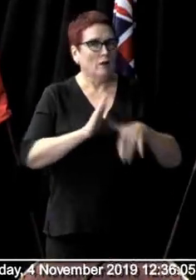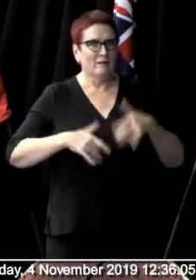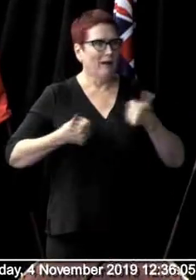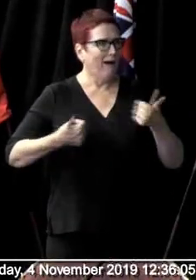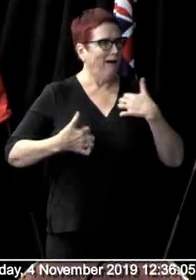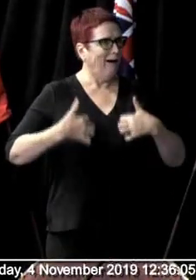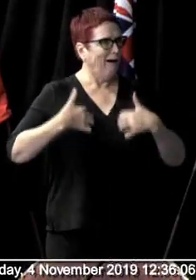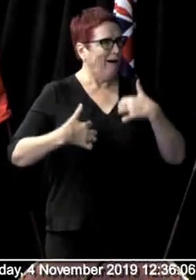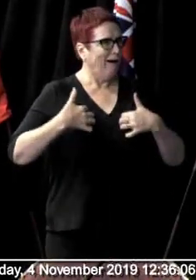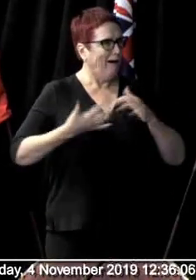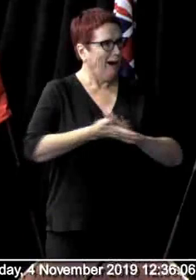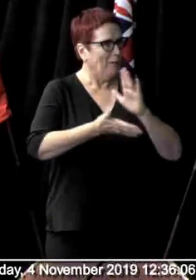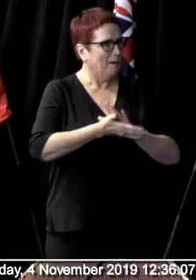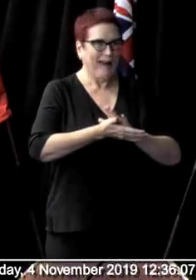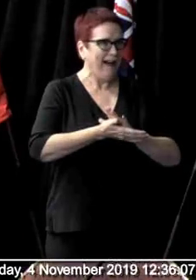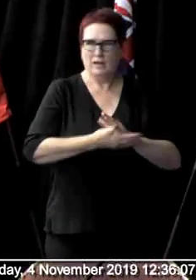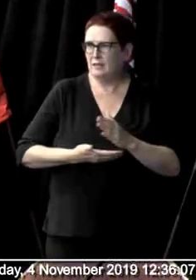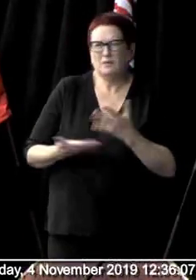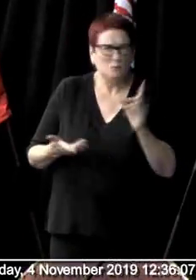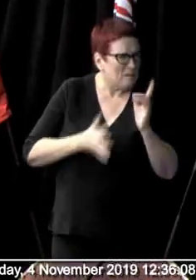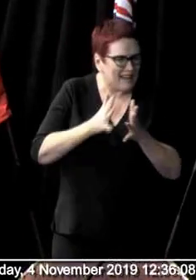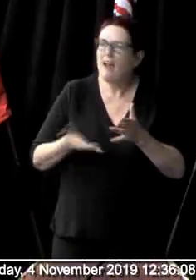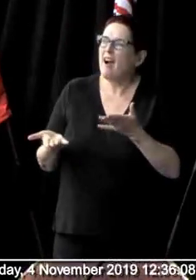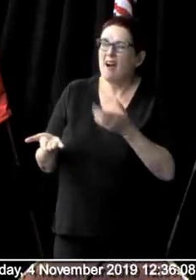What do you mean by that? I guess she was just behaving like regular kids.